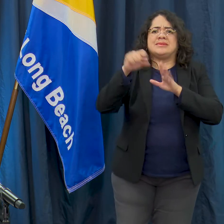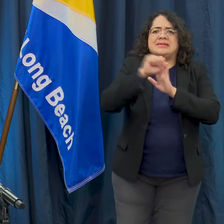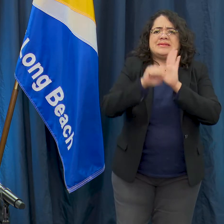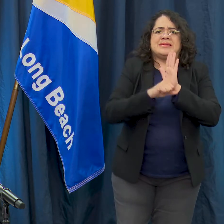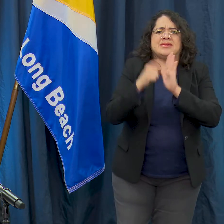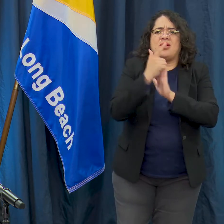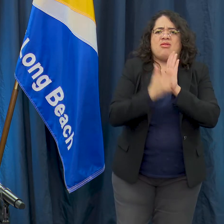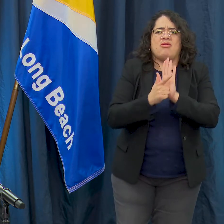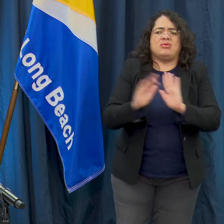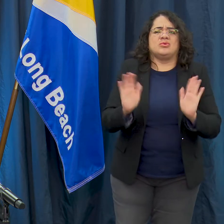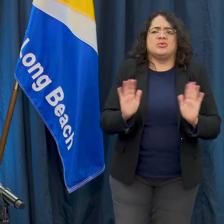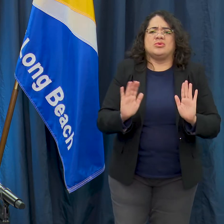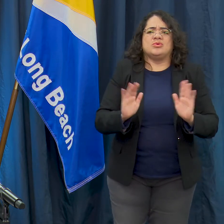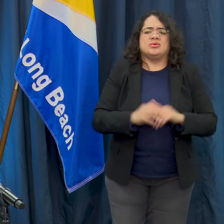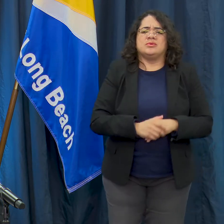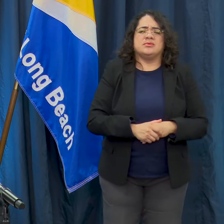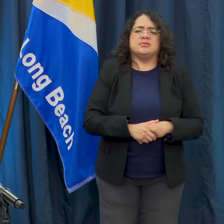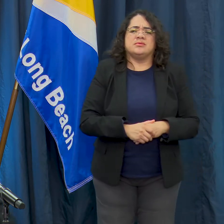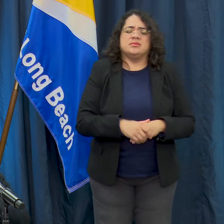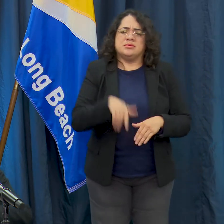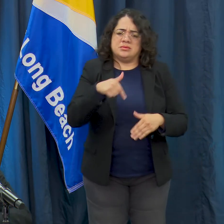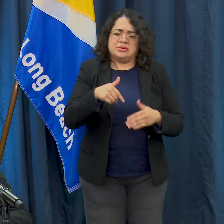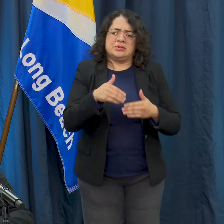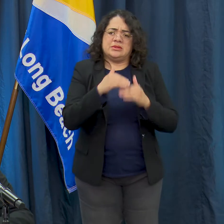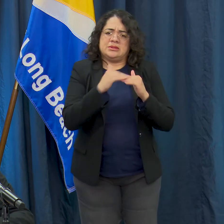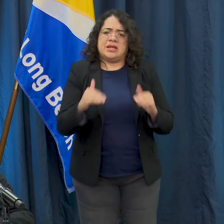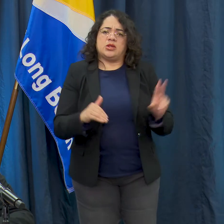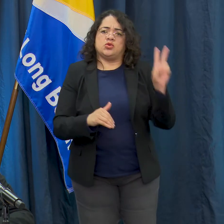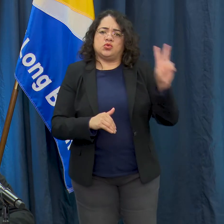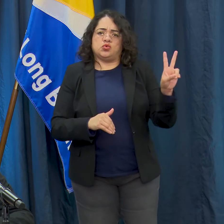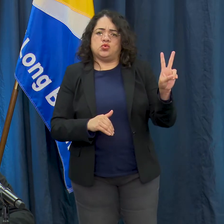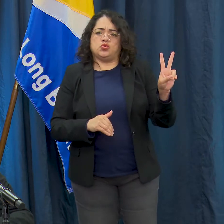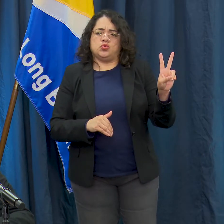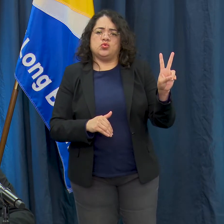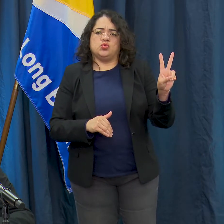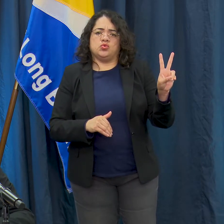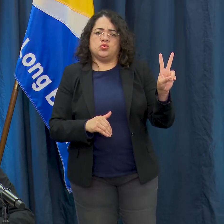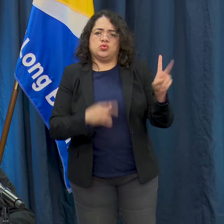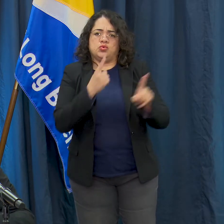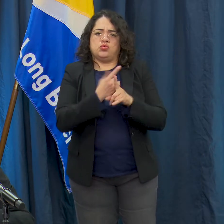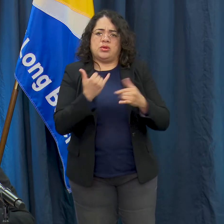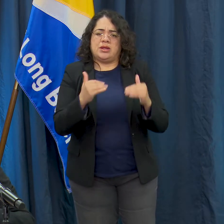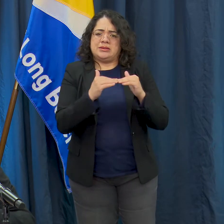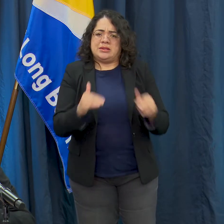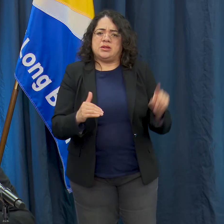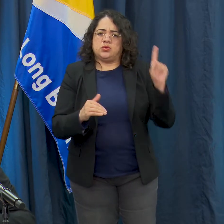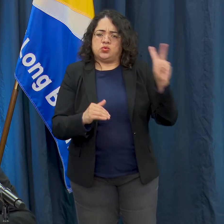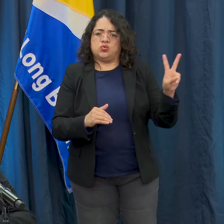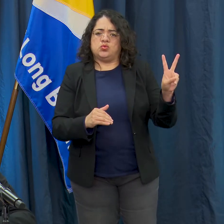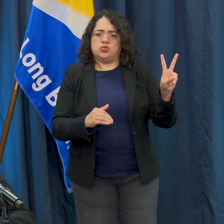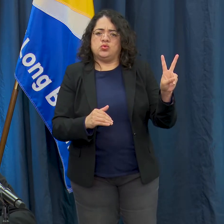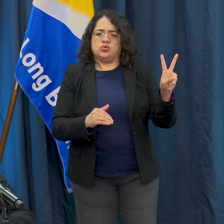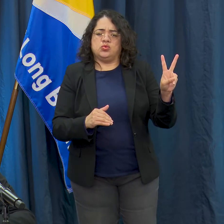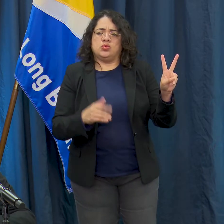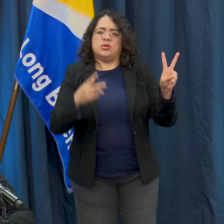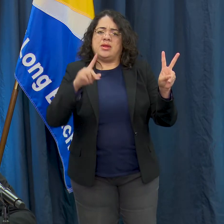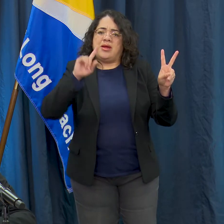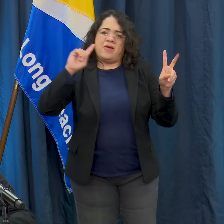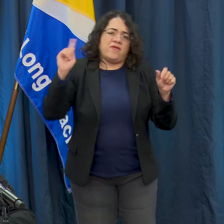stage two early on. We've just opened up the initial grouping of retailers